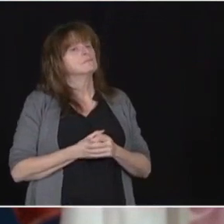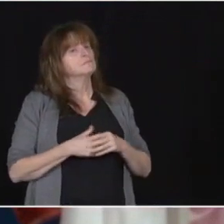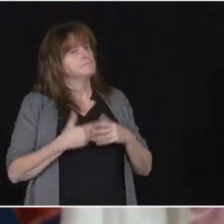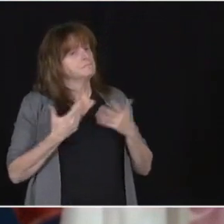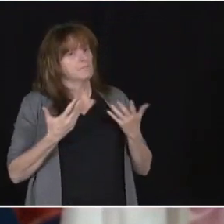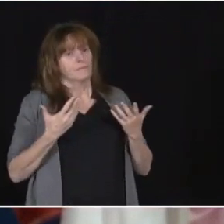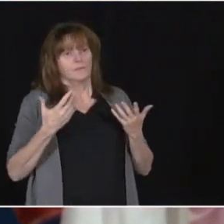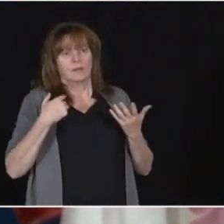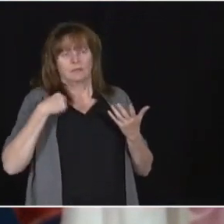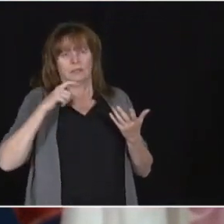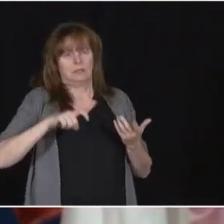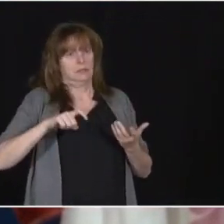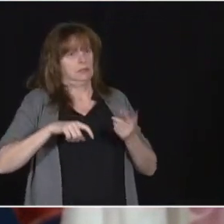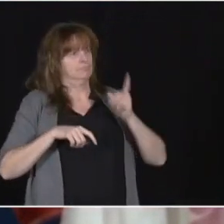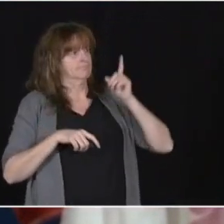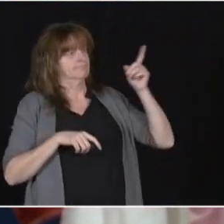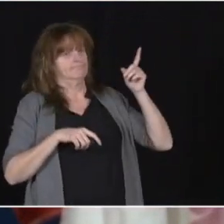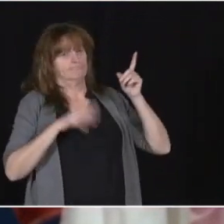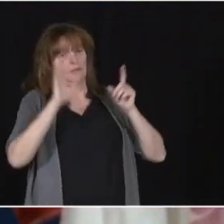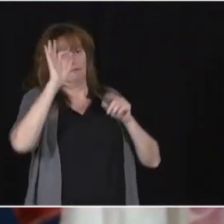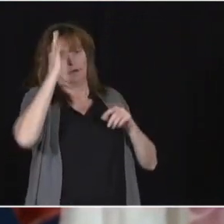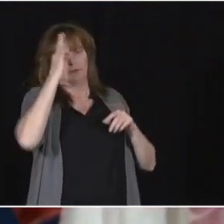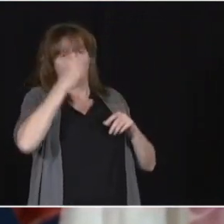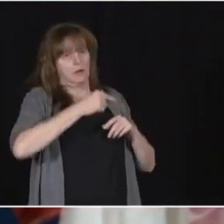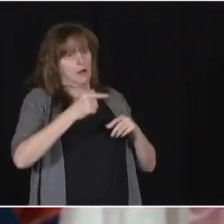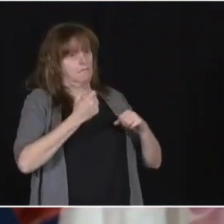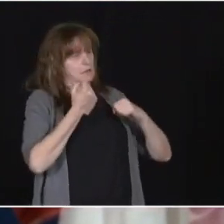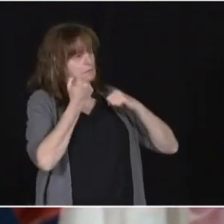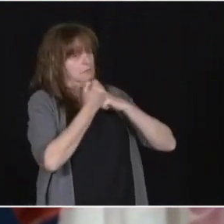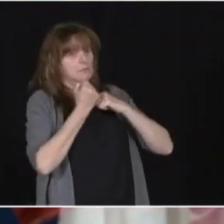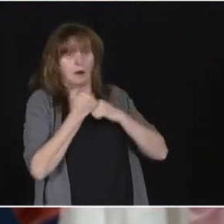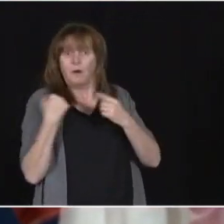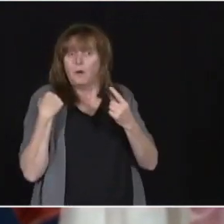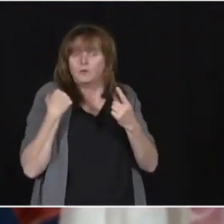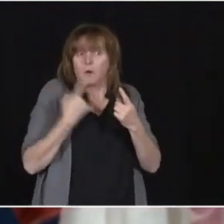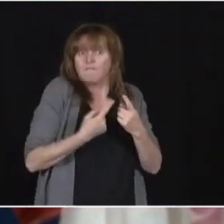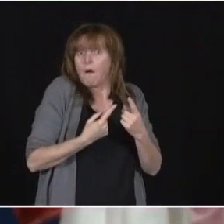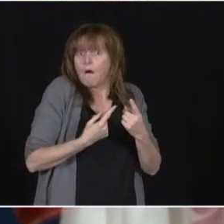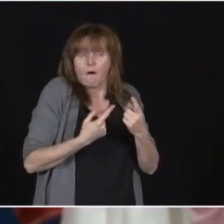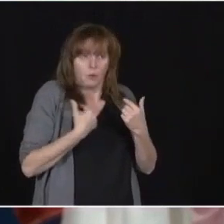We are in talks with the federal government right now regarding that. But we have one of the largest transit systems